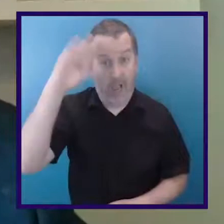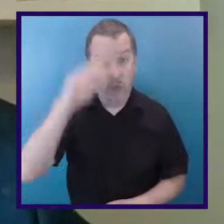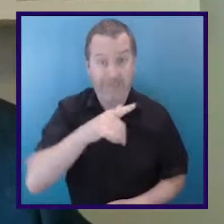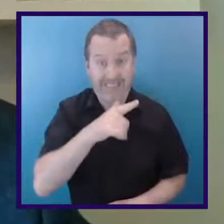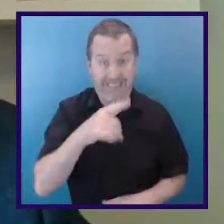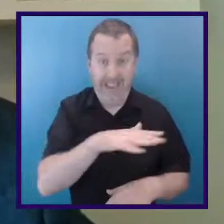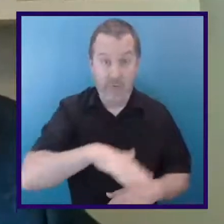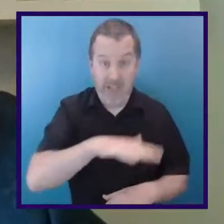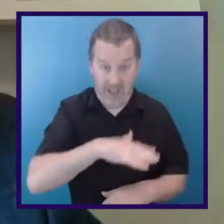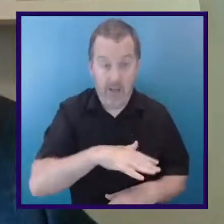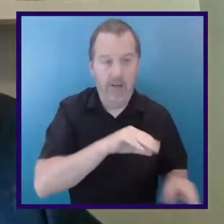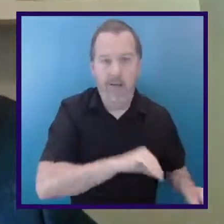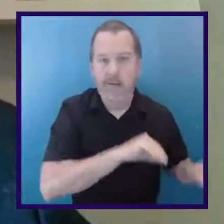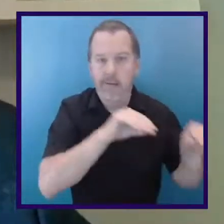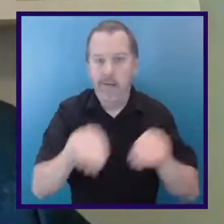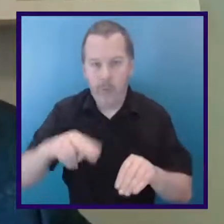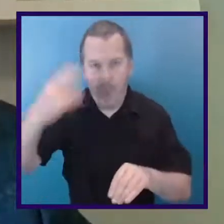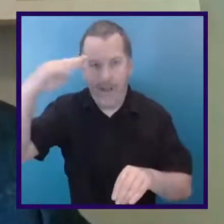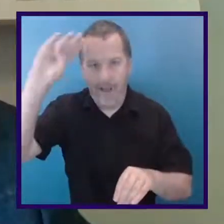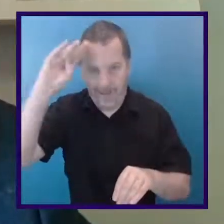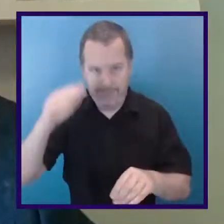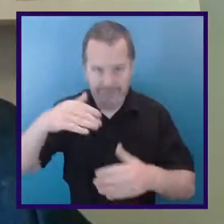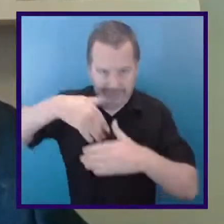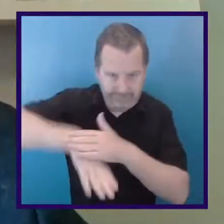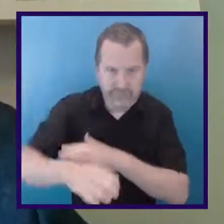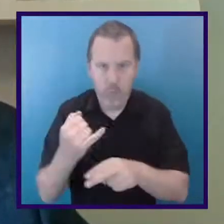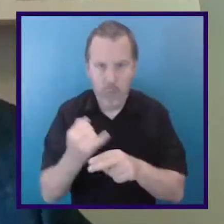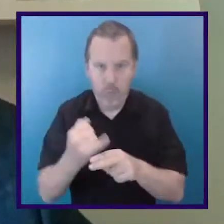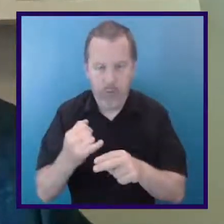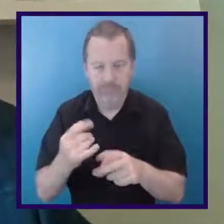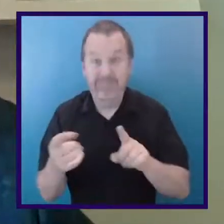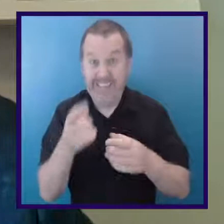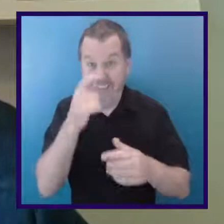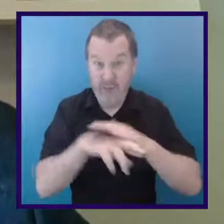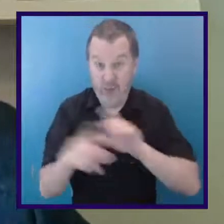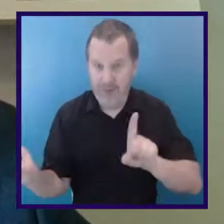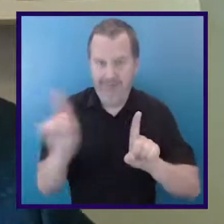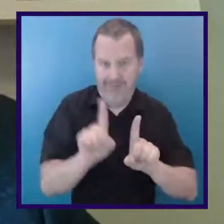other countries, who come to Northern Ireland to work in our schools as a teacher's assistant